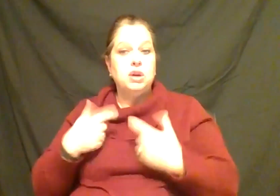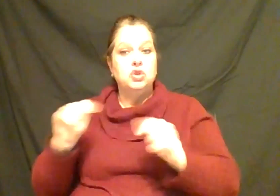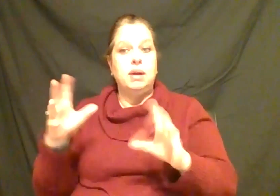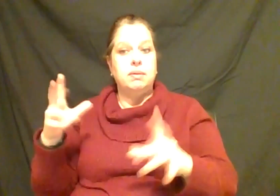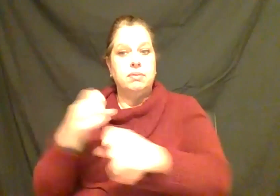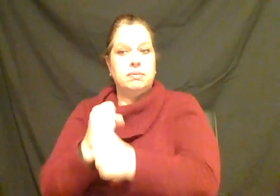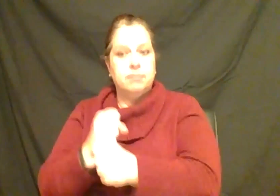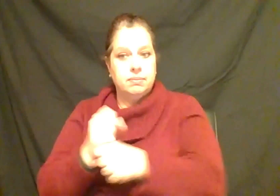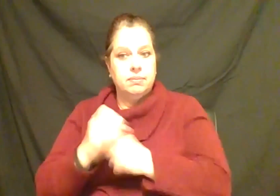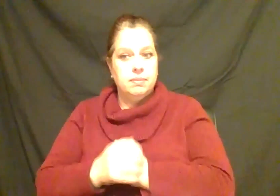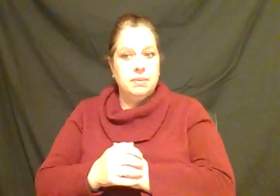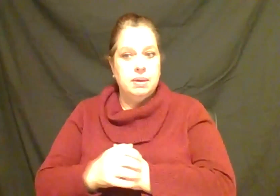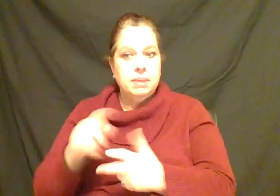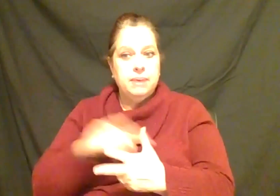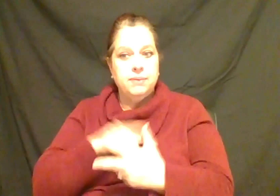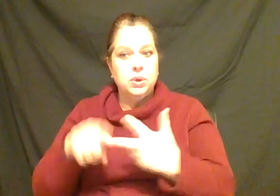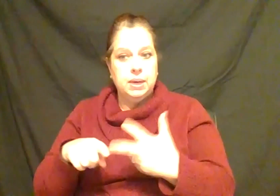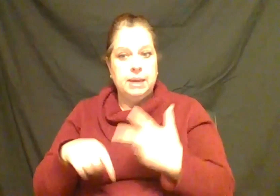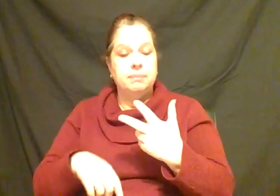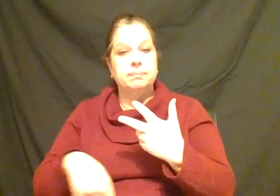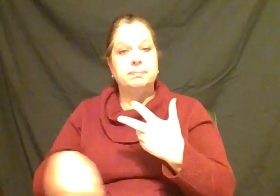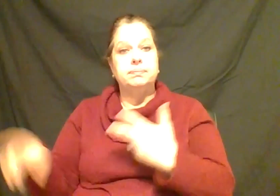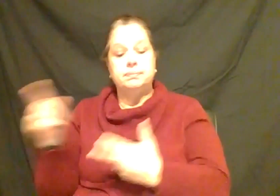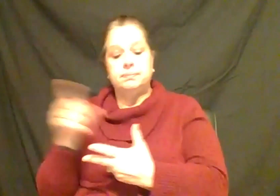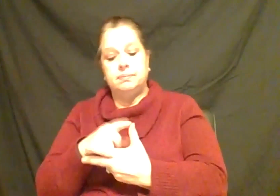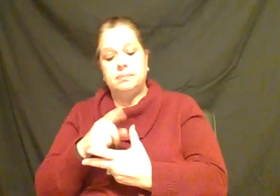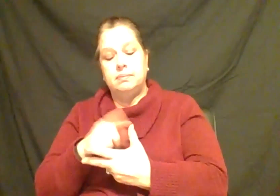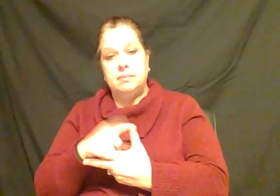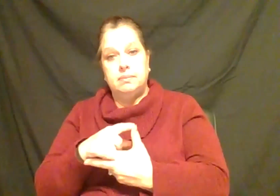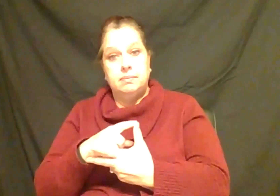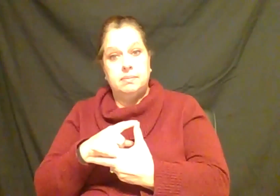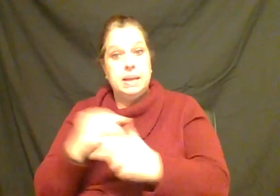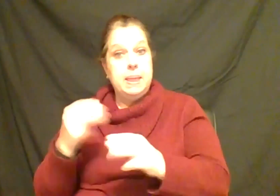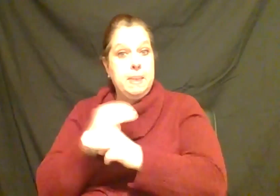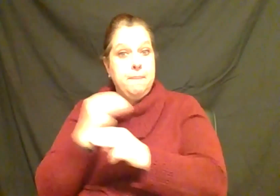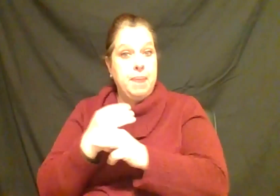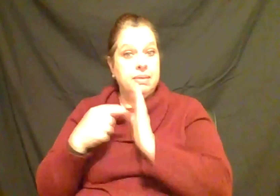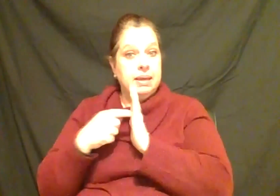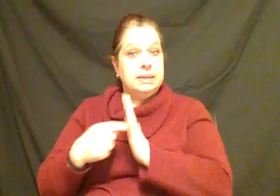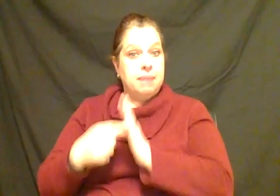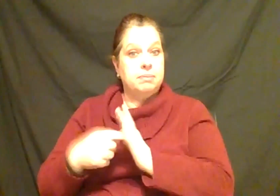essentially three uh one we already mentioned the math example for the student who transfers to us